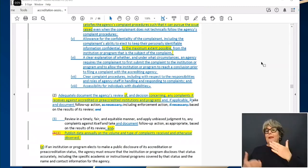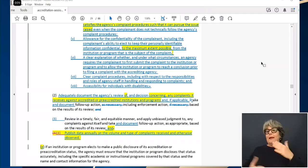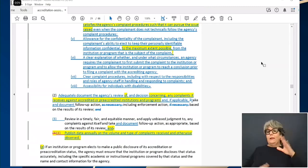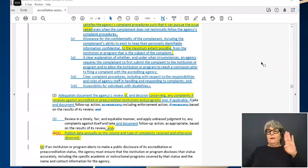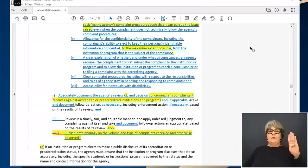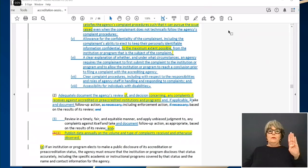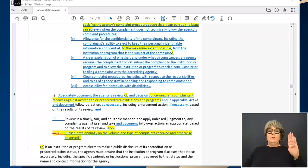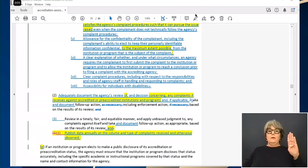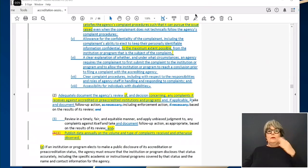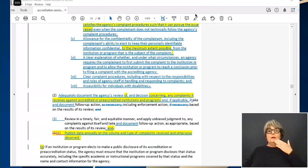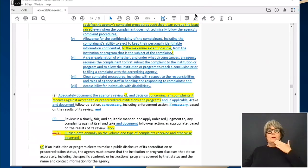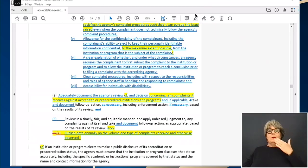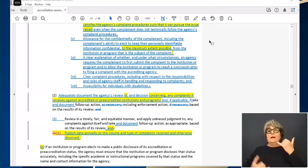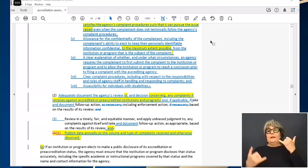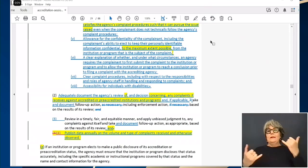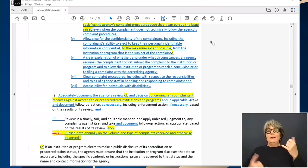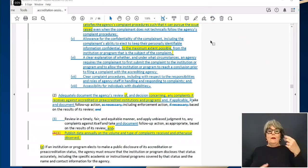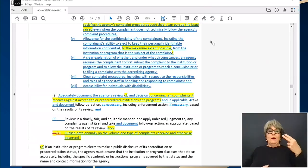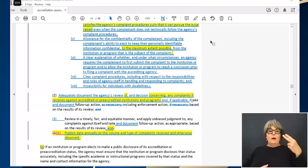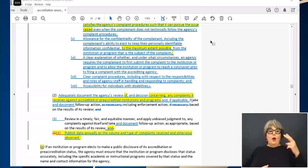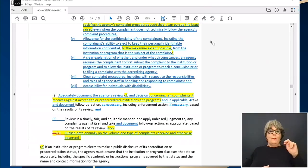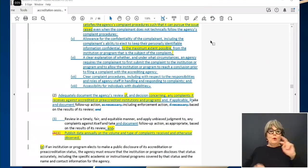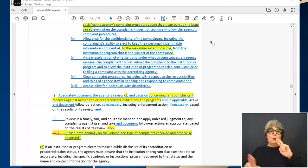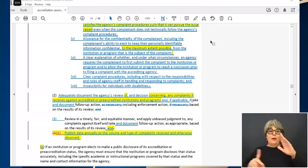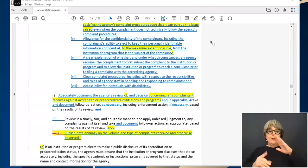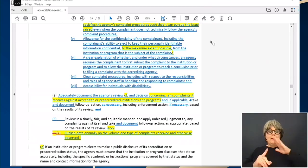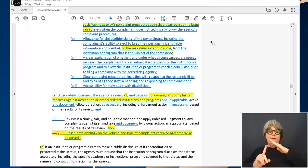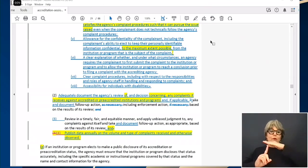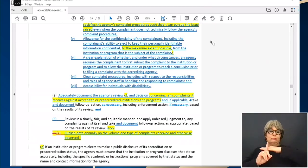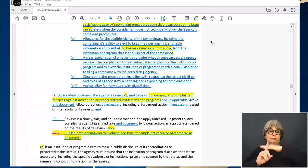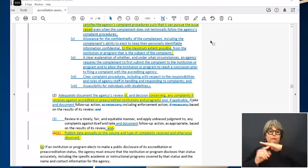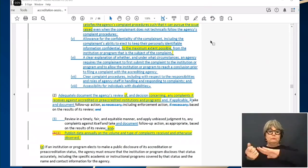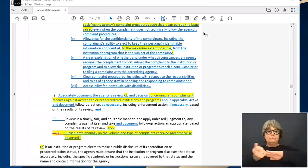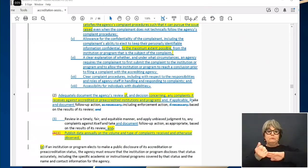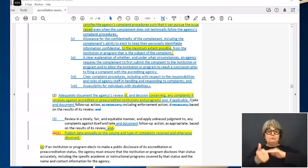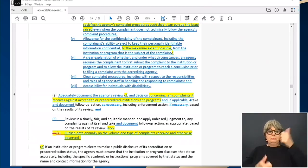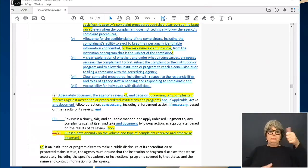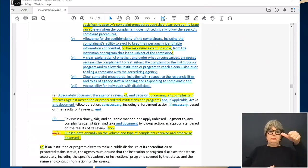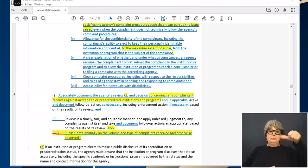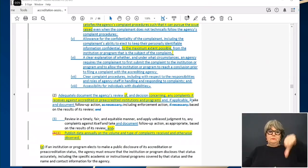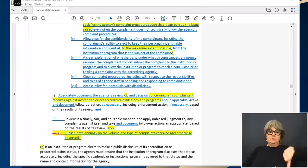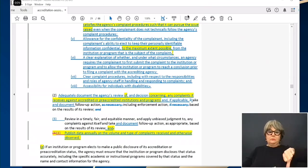Herman, are you ready for a temperature check on 602.23? I am.